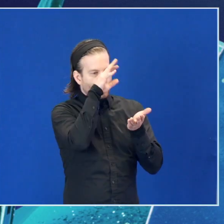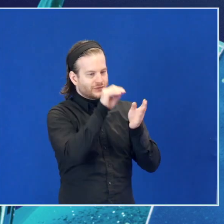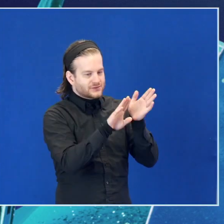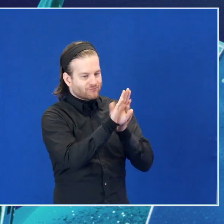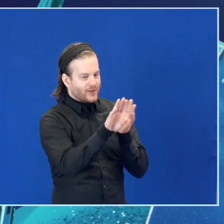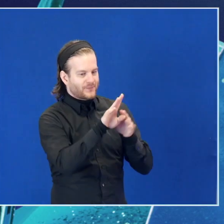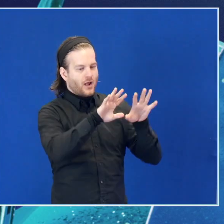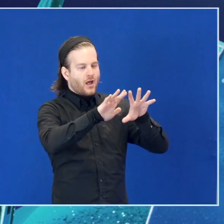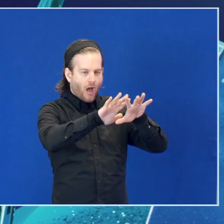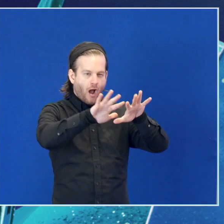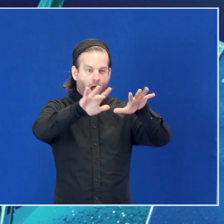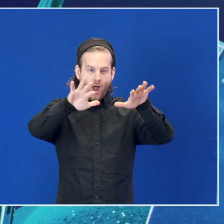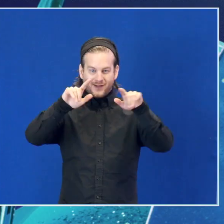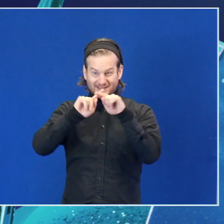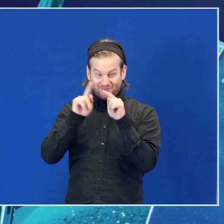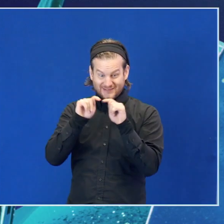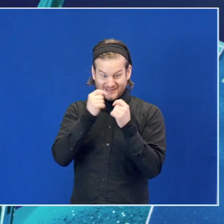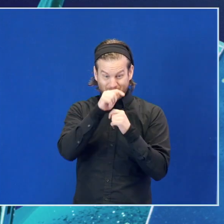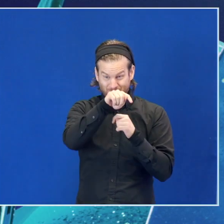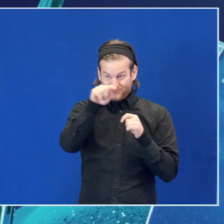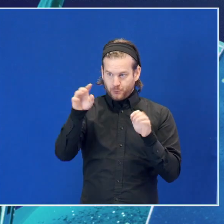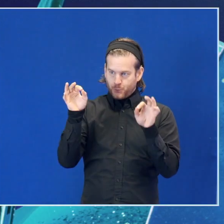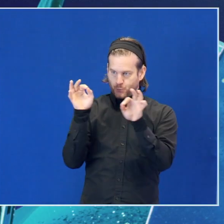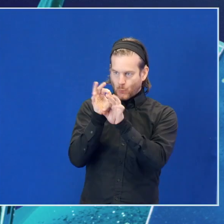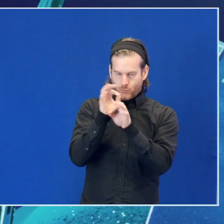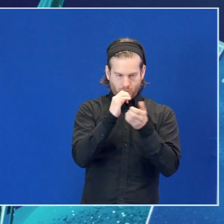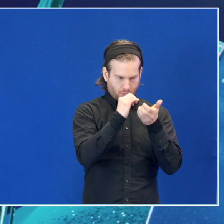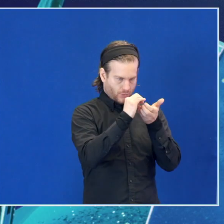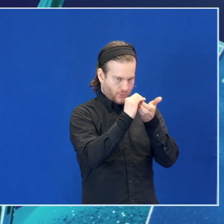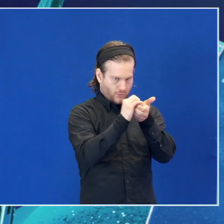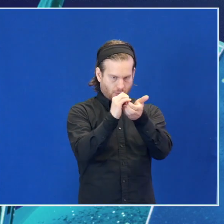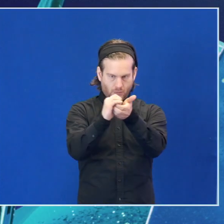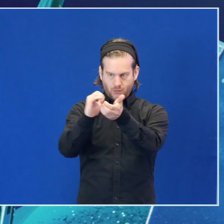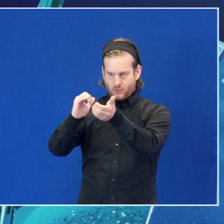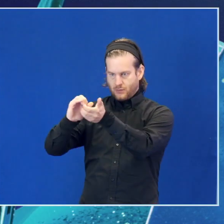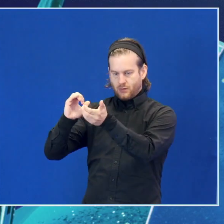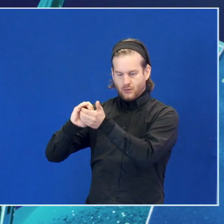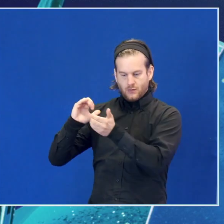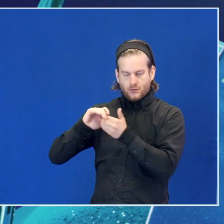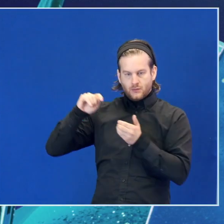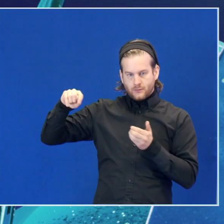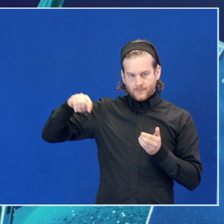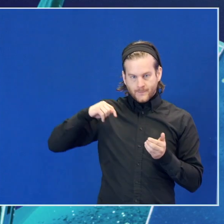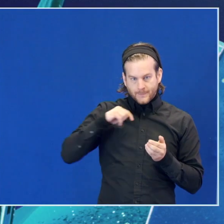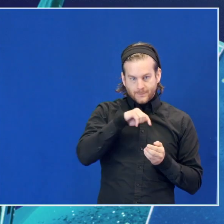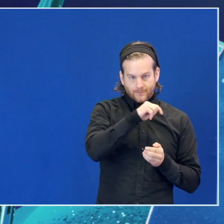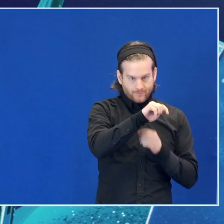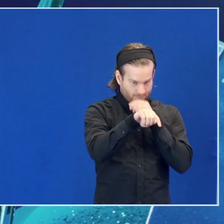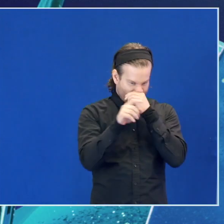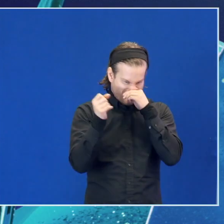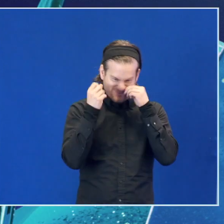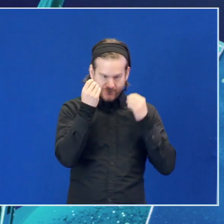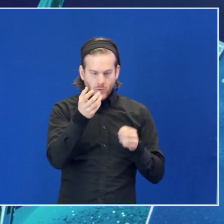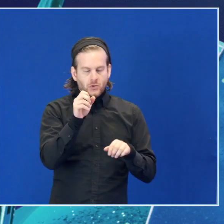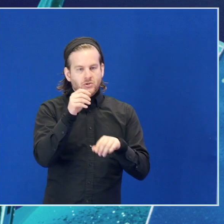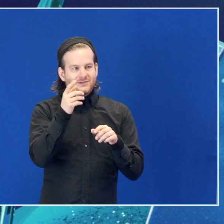and you together can work on neuroinclusive practices